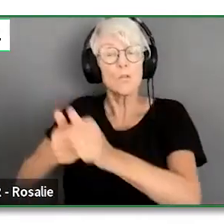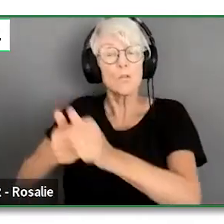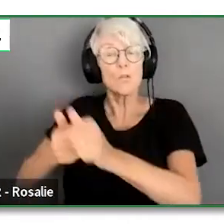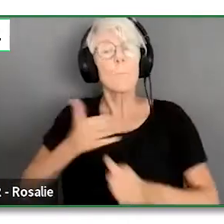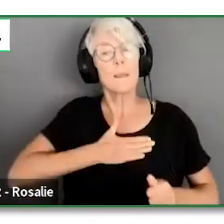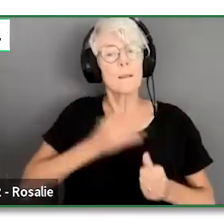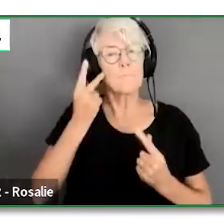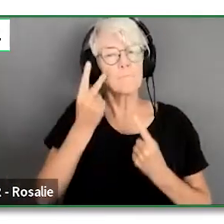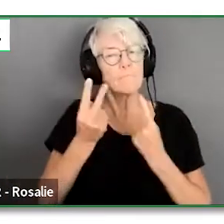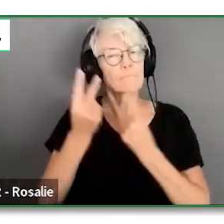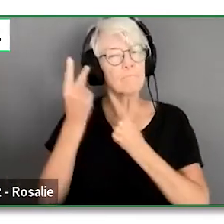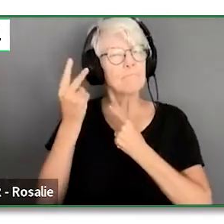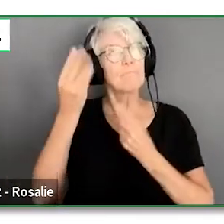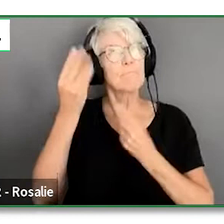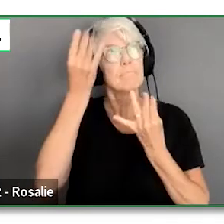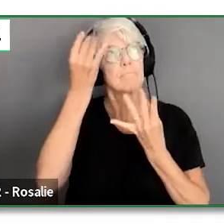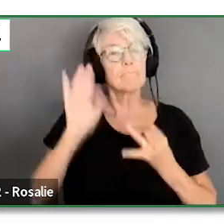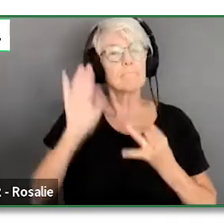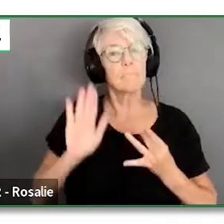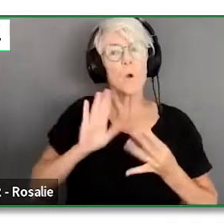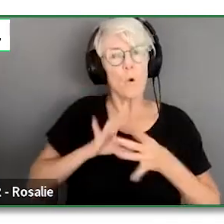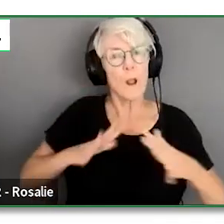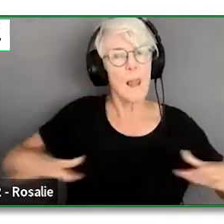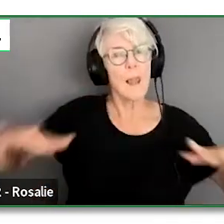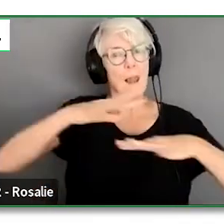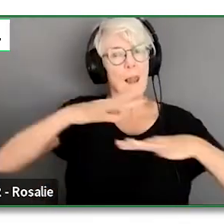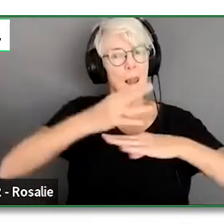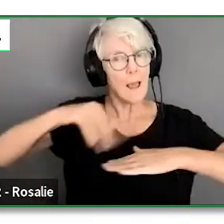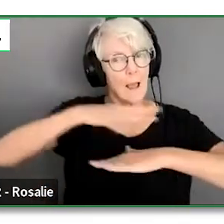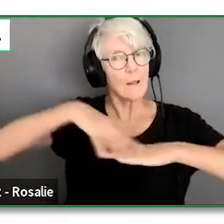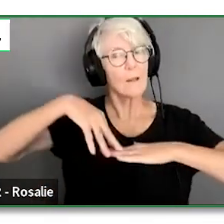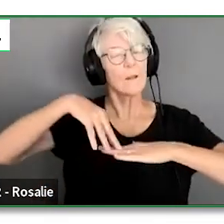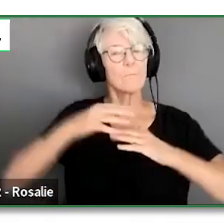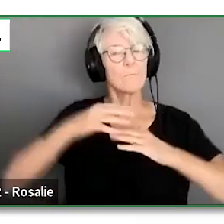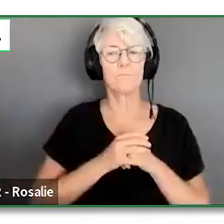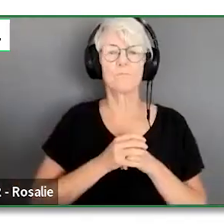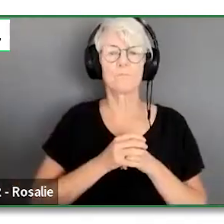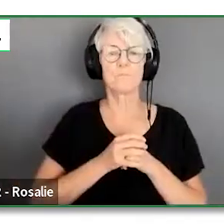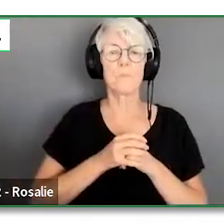relationship with the land where you reside. Ss you attend this conference let us pay